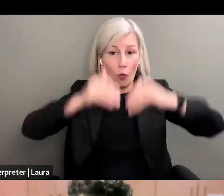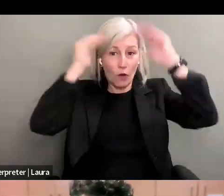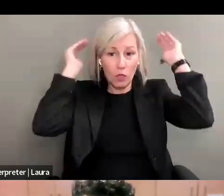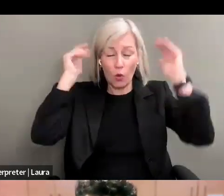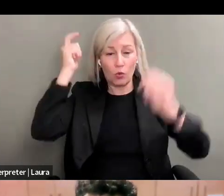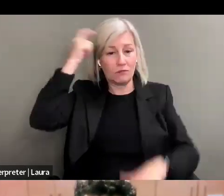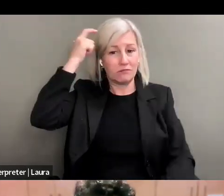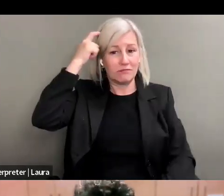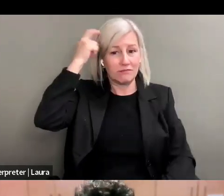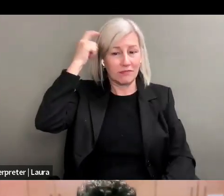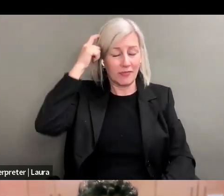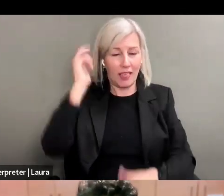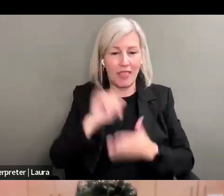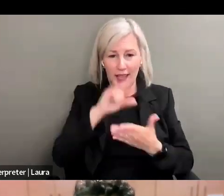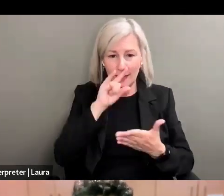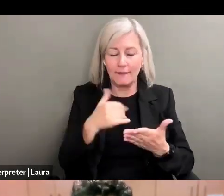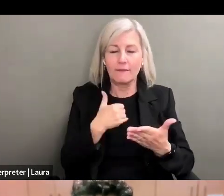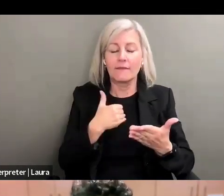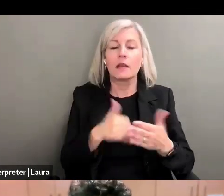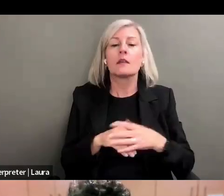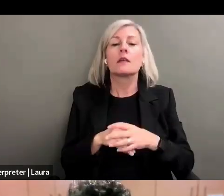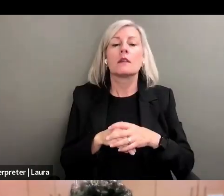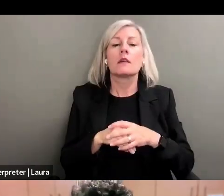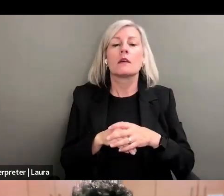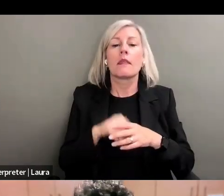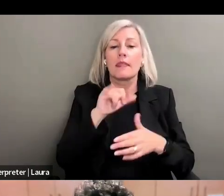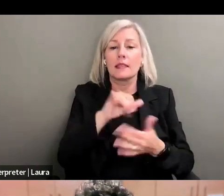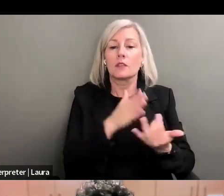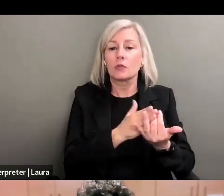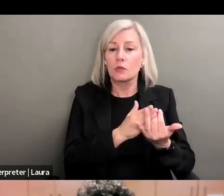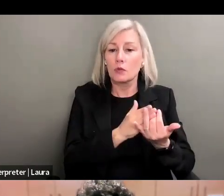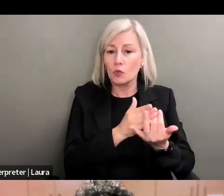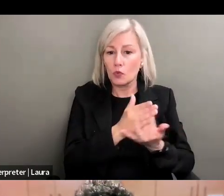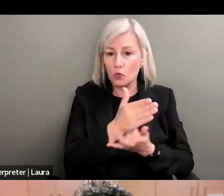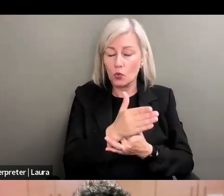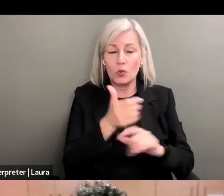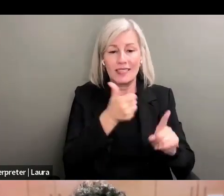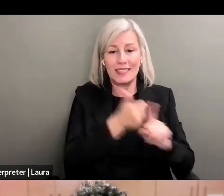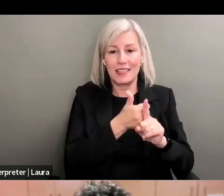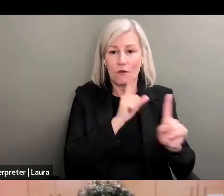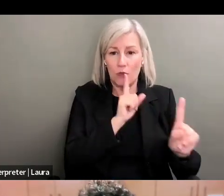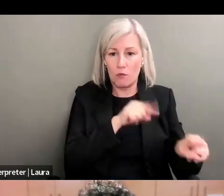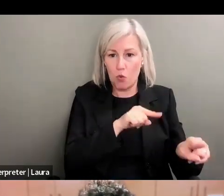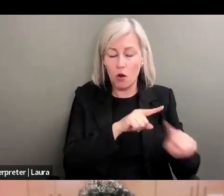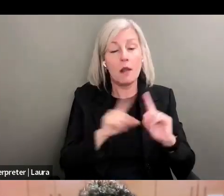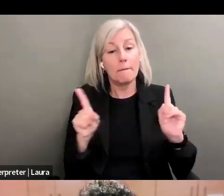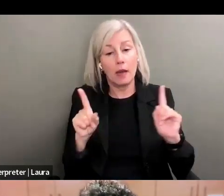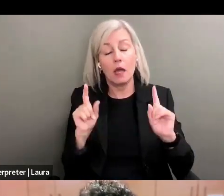I like that this one is done via self-report, but that can also be a challenge.